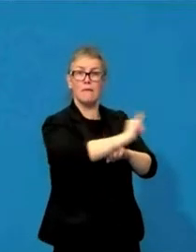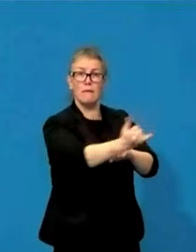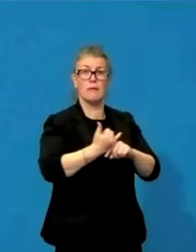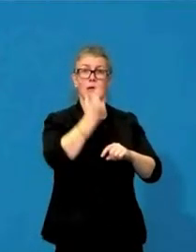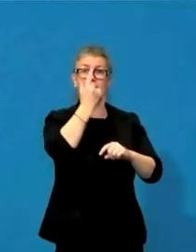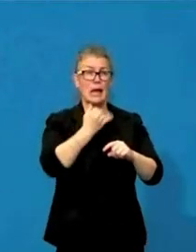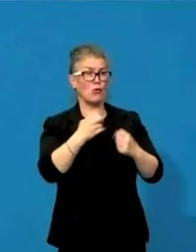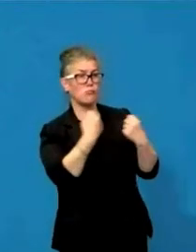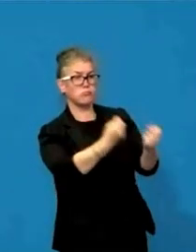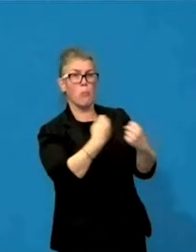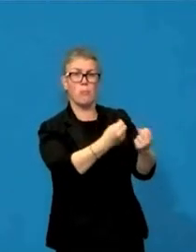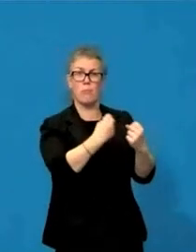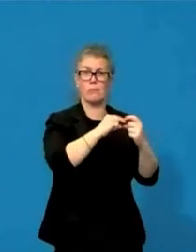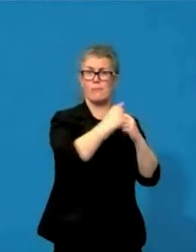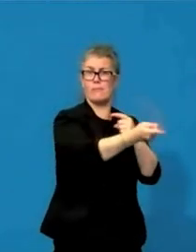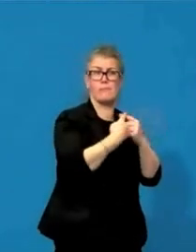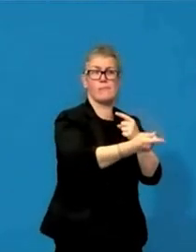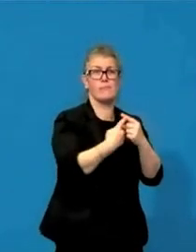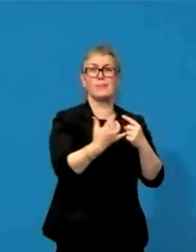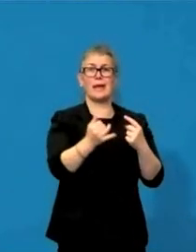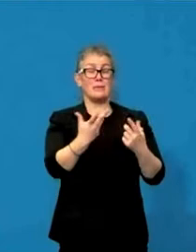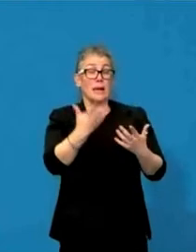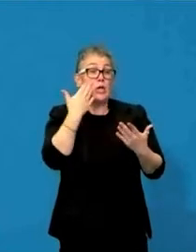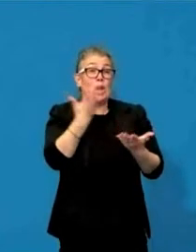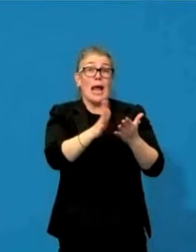know how to connect in Fitzroy Crossing because they are based in Perth or Geraldton